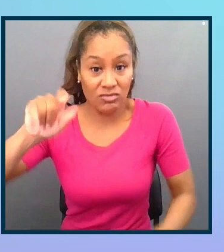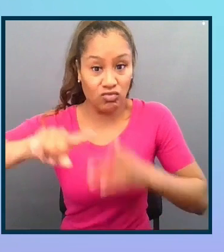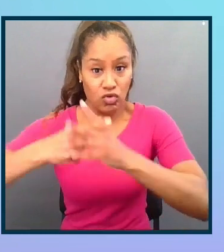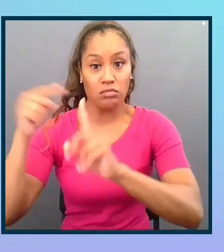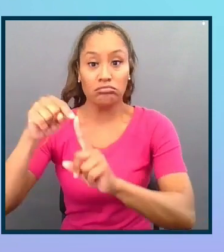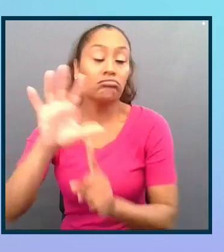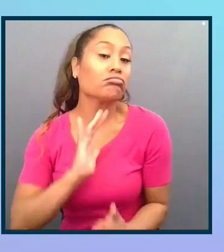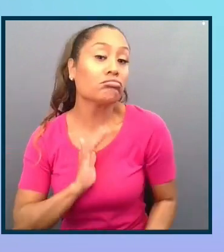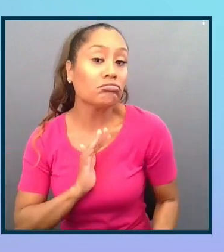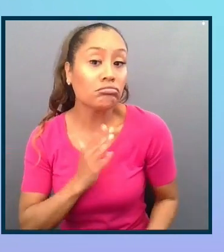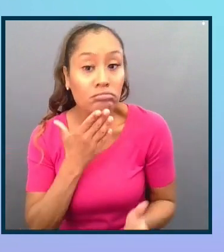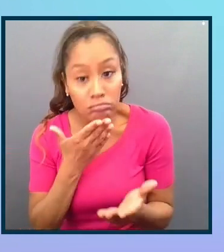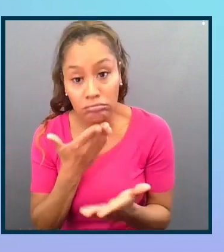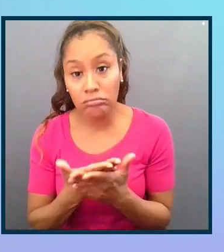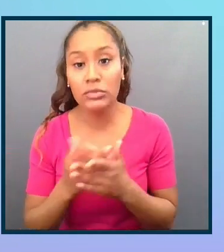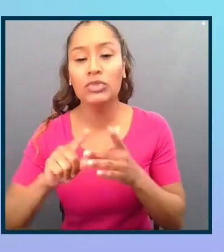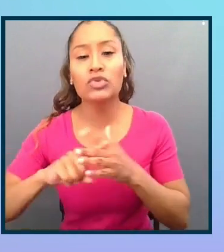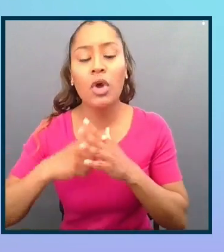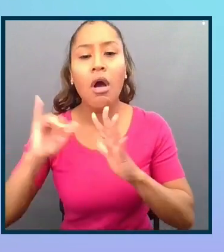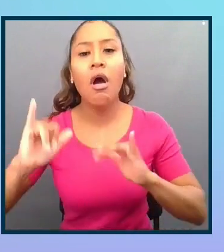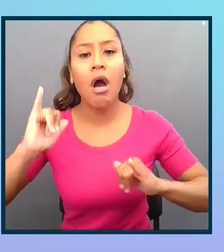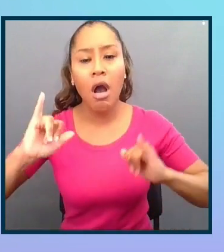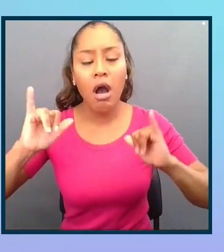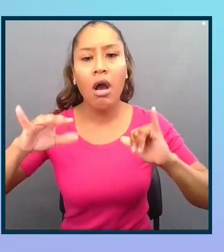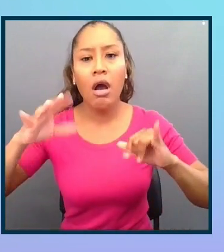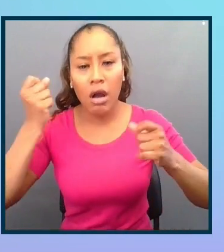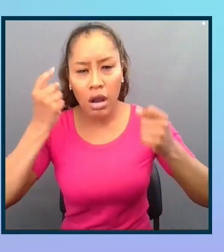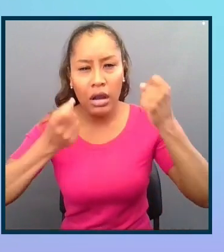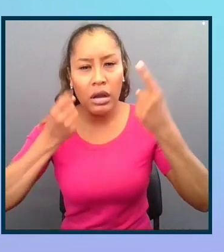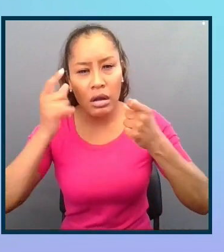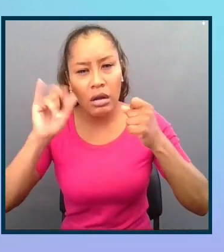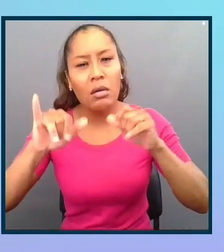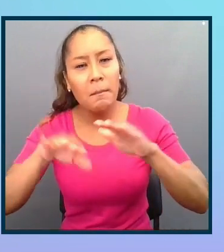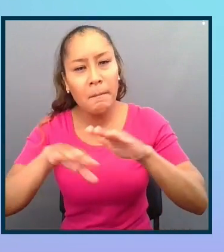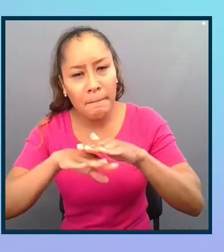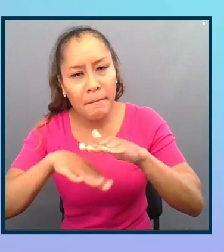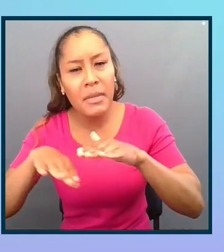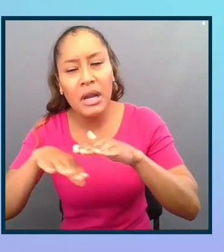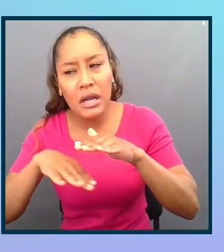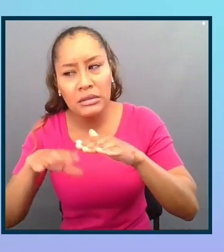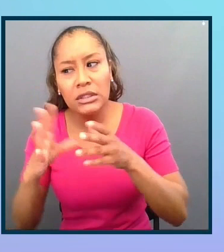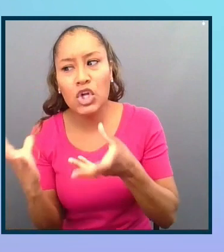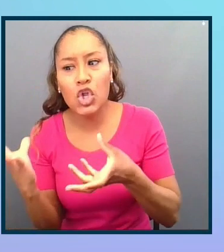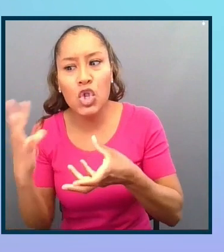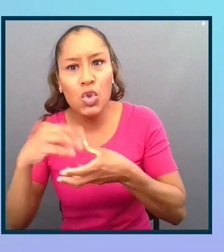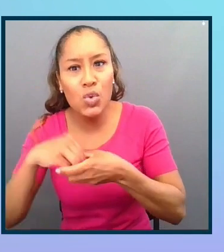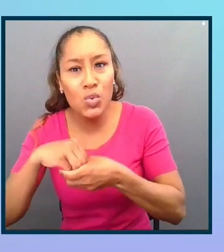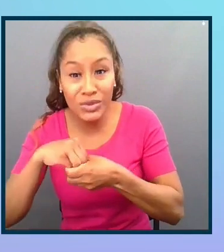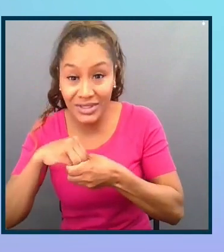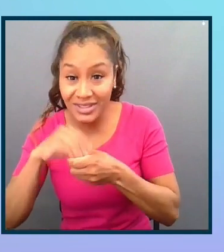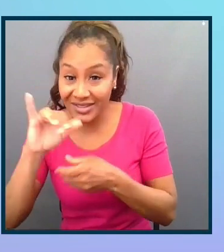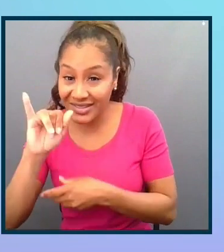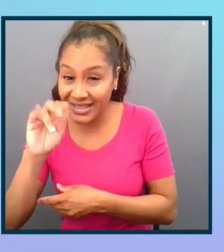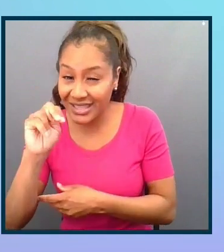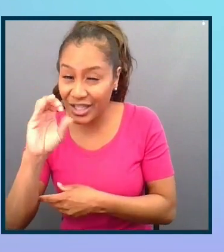great way to actually start understanding fundamental inclusive design considerations.